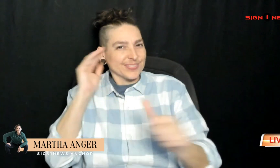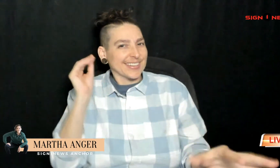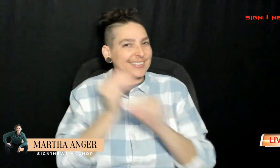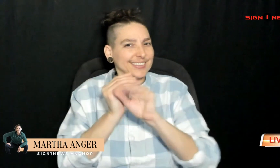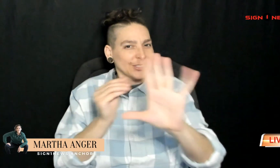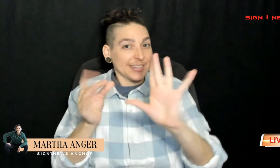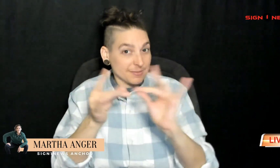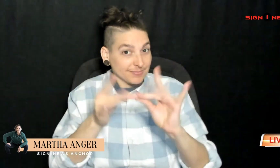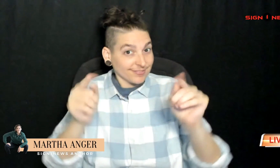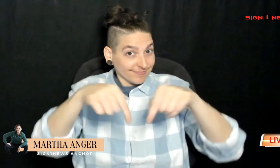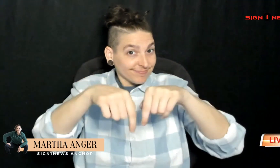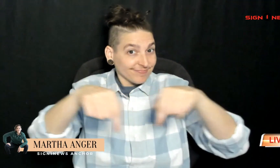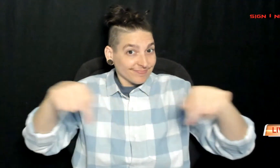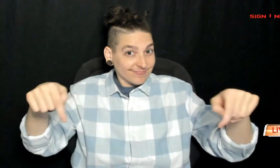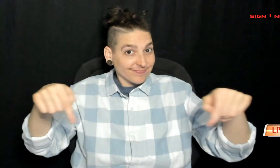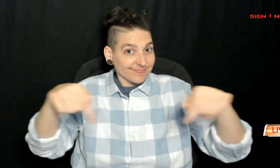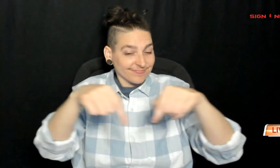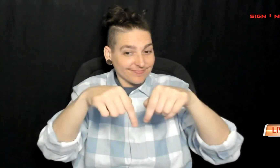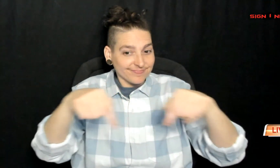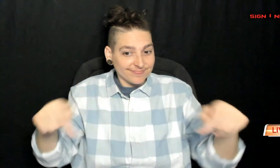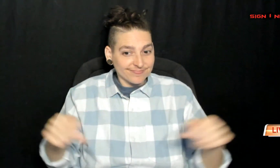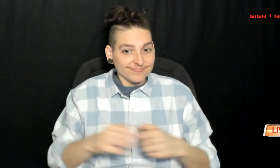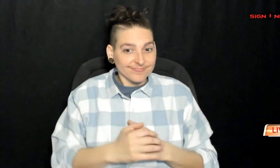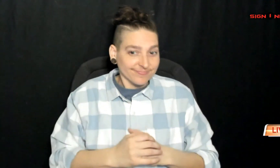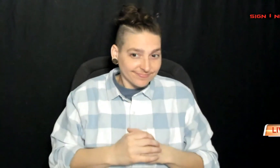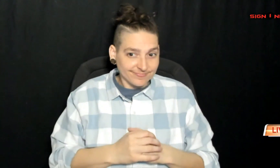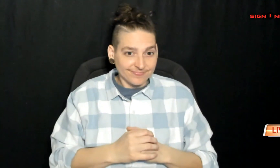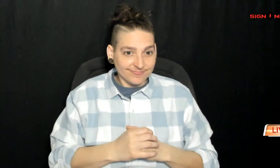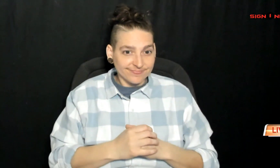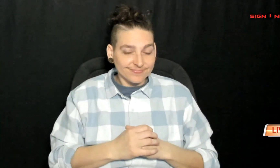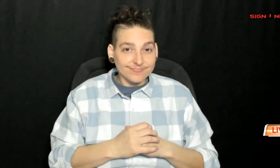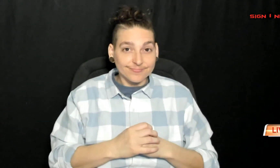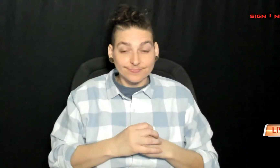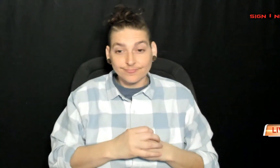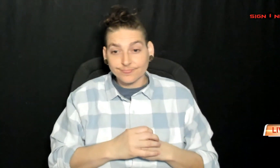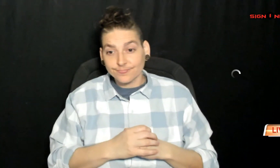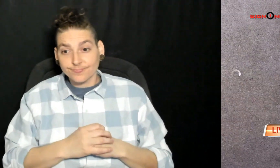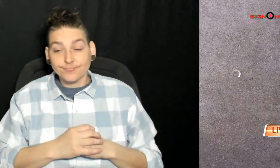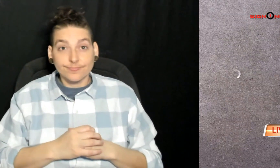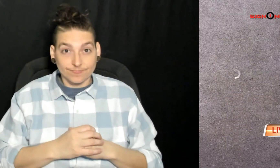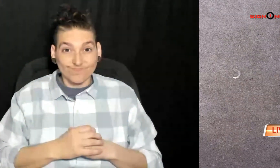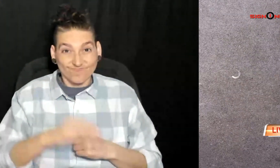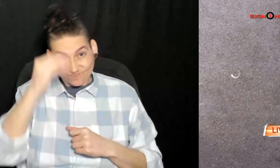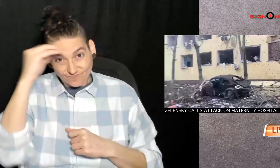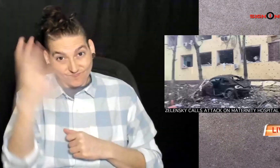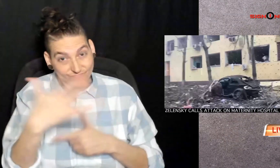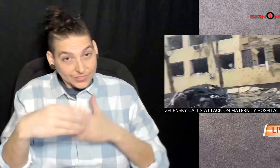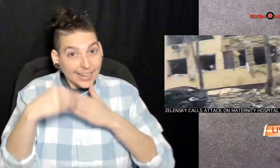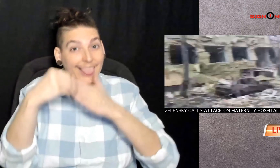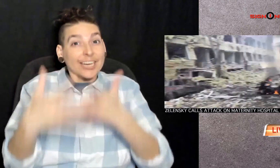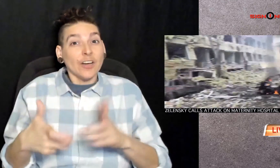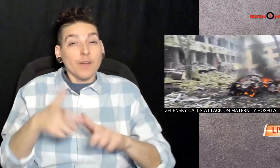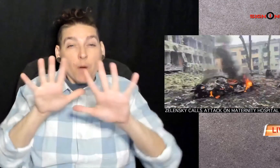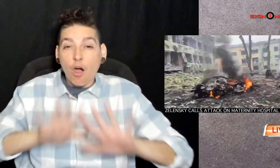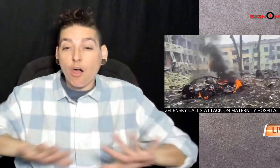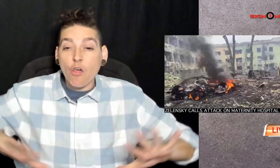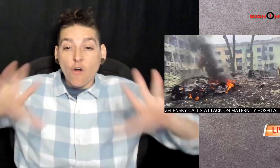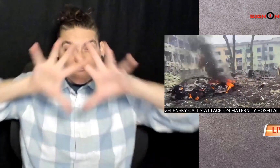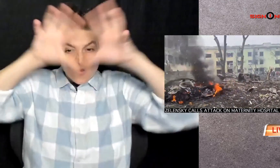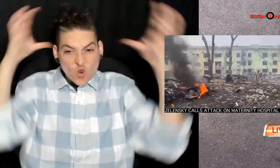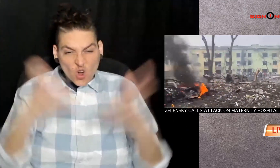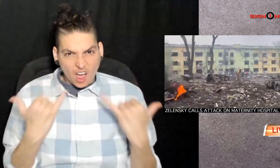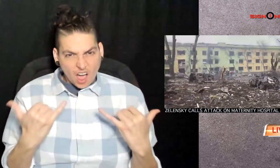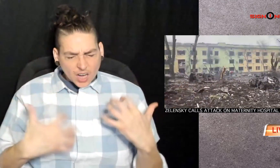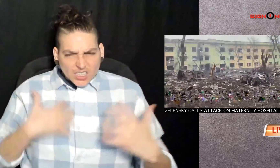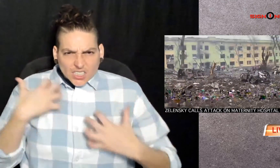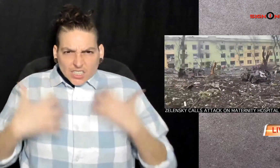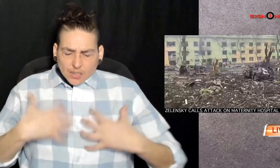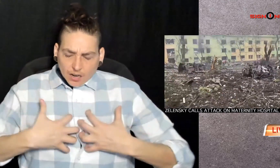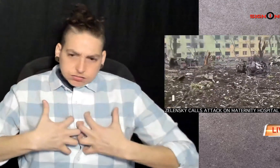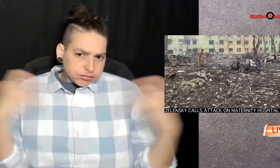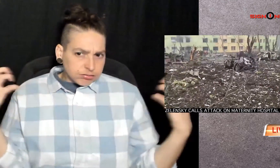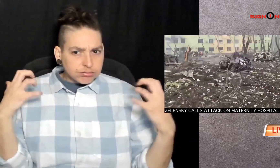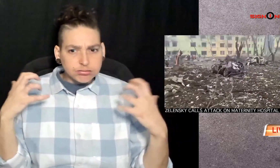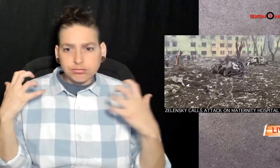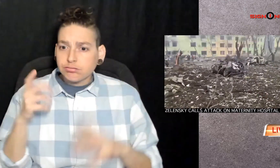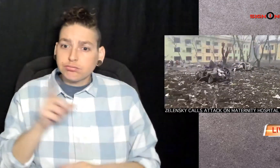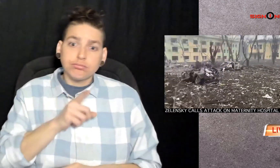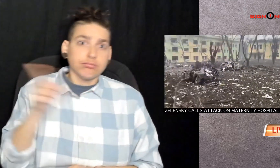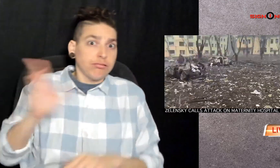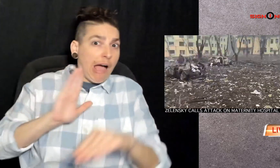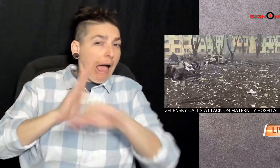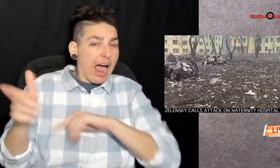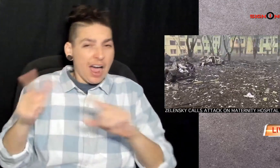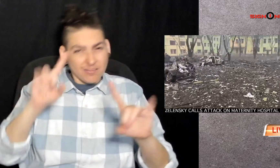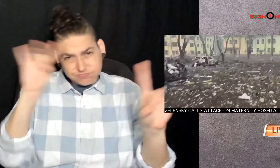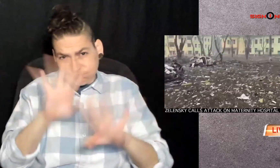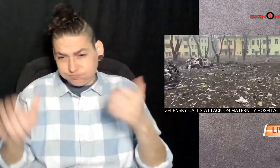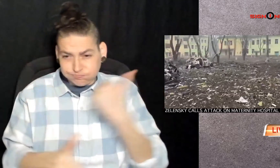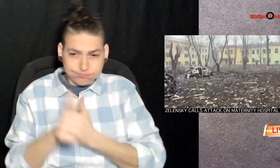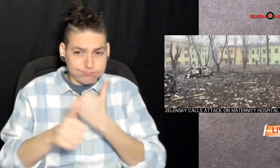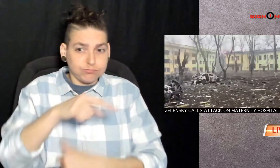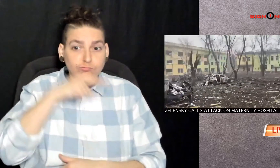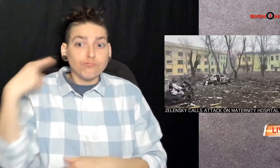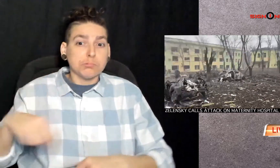we may add it at the bottom of the screen leaders from around the world are outraged